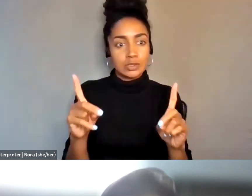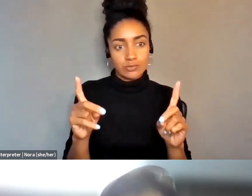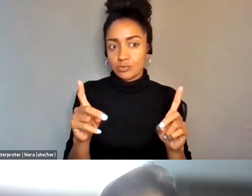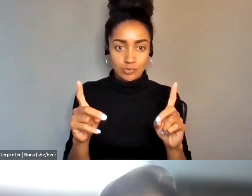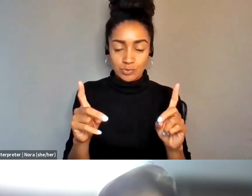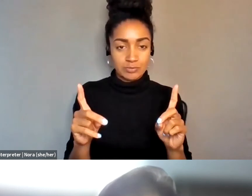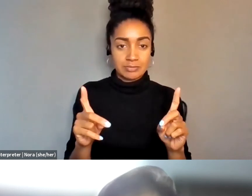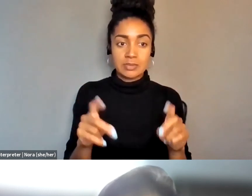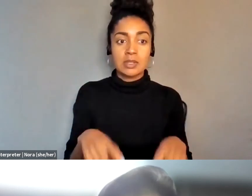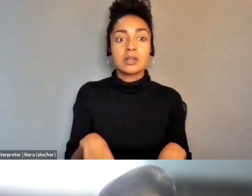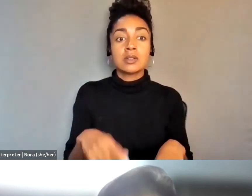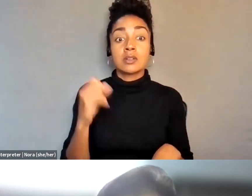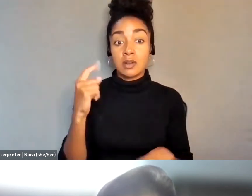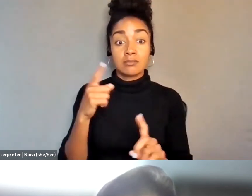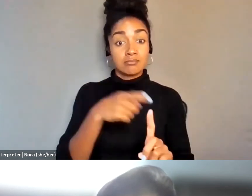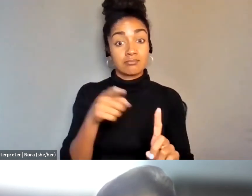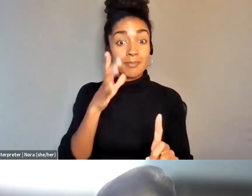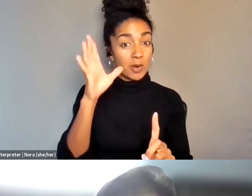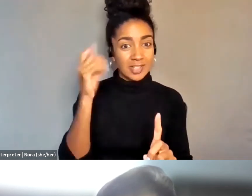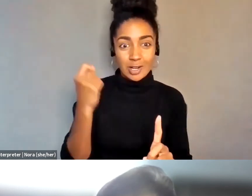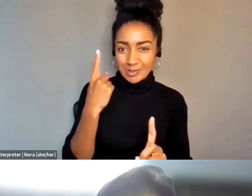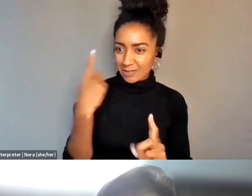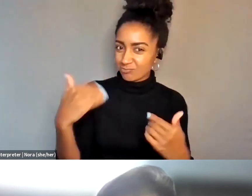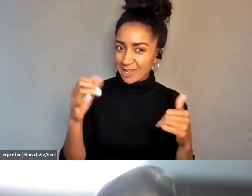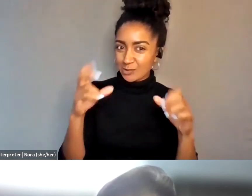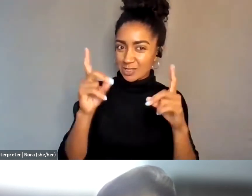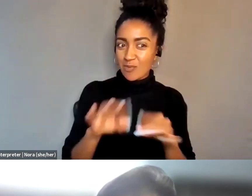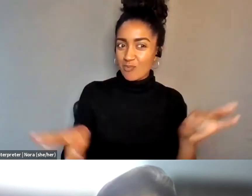they understand the importance of it and always encourage you to study.